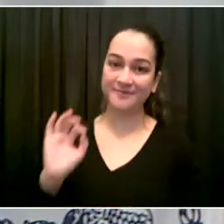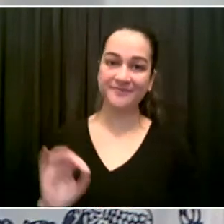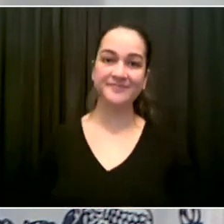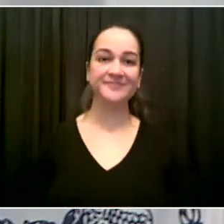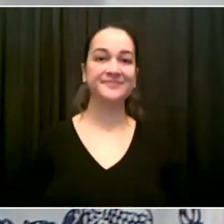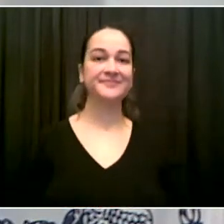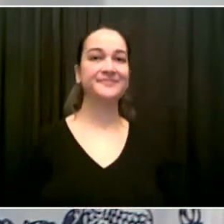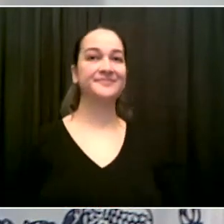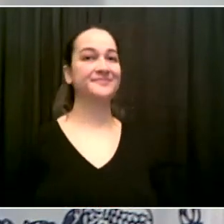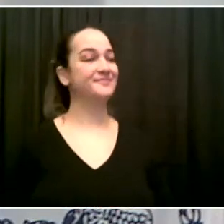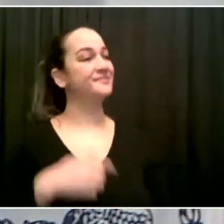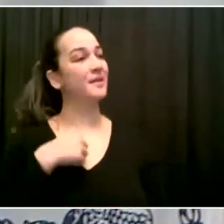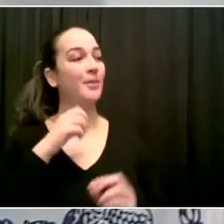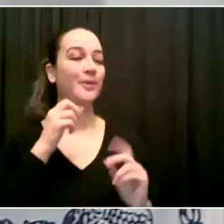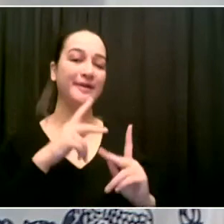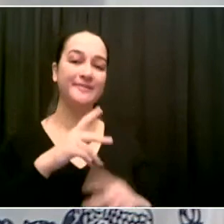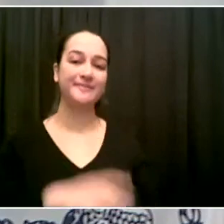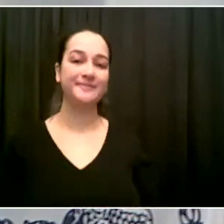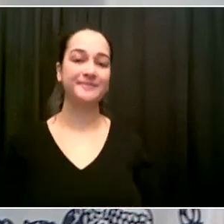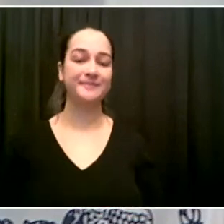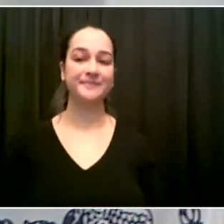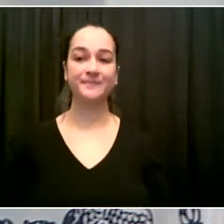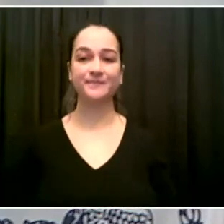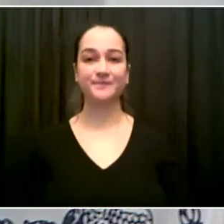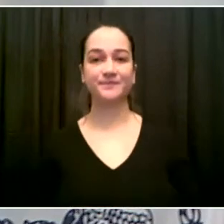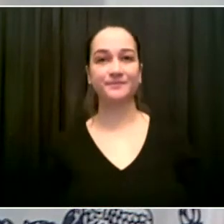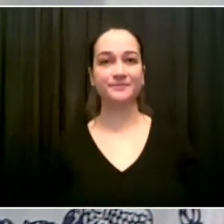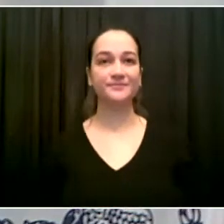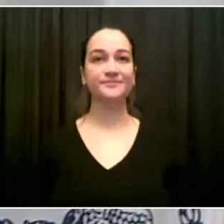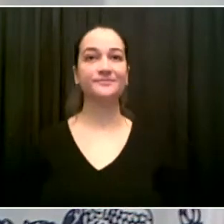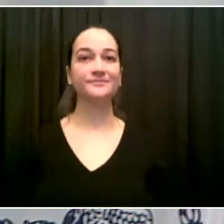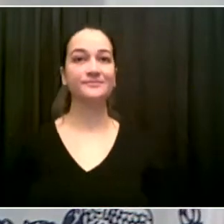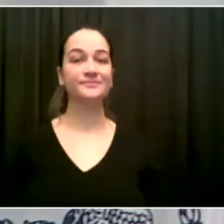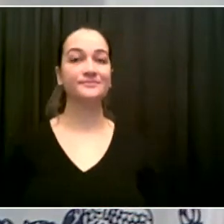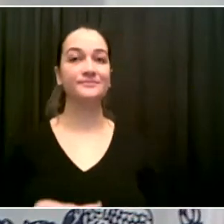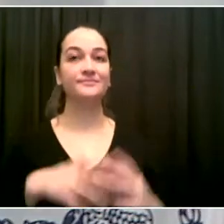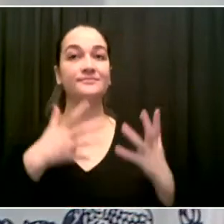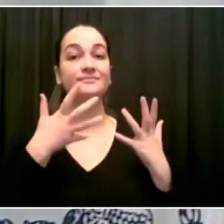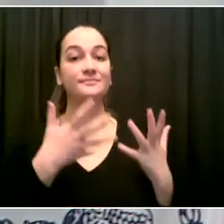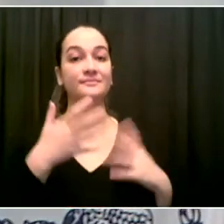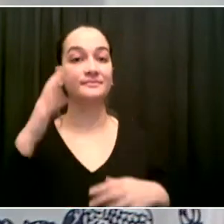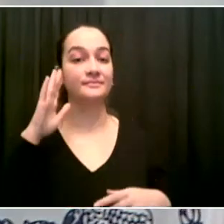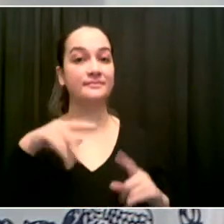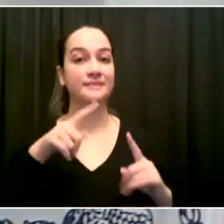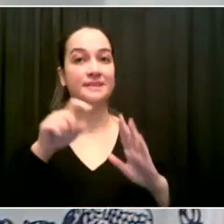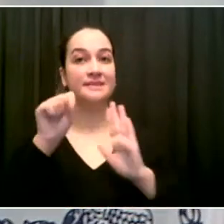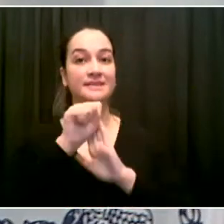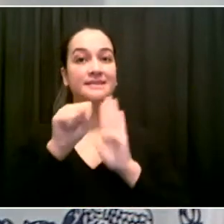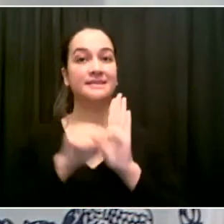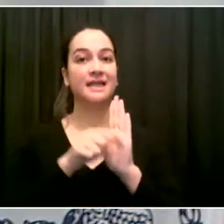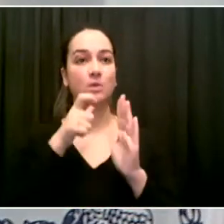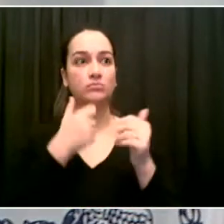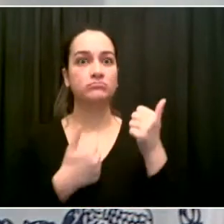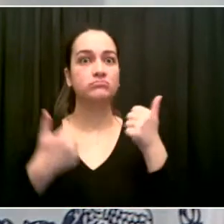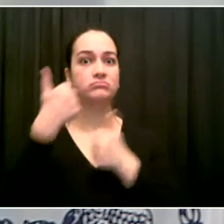NEWS. Reporter: , WANTED TO ASK ABOUT THE